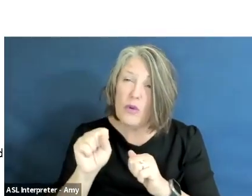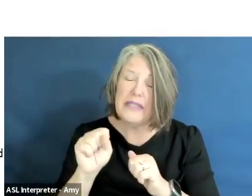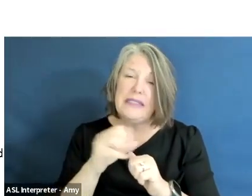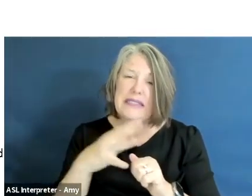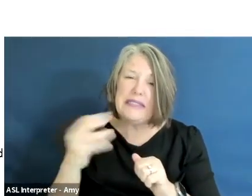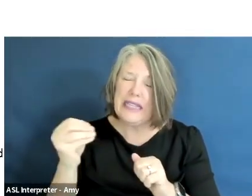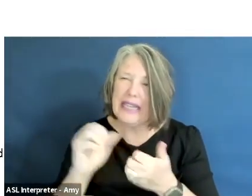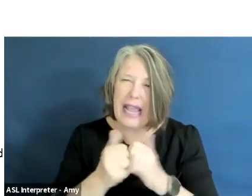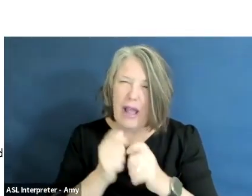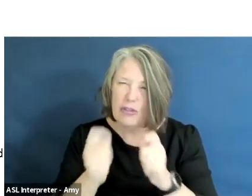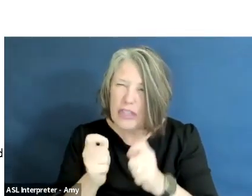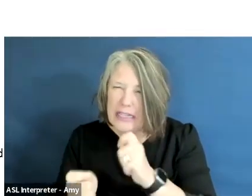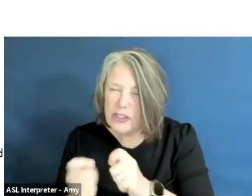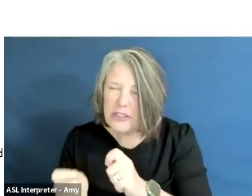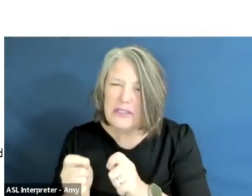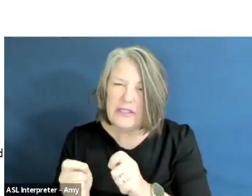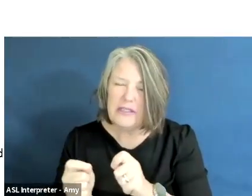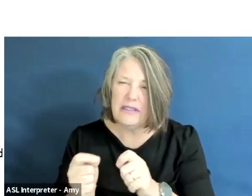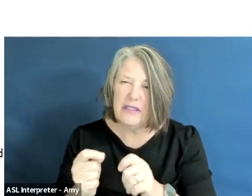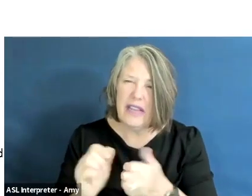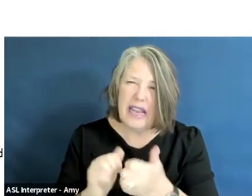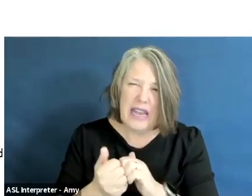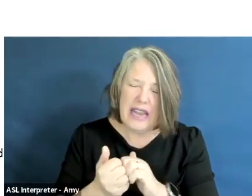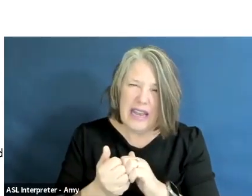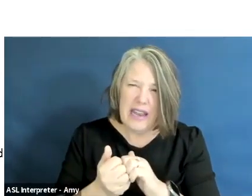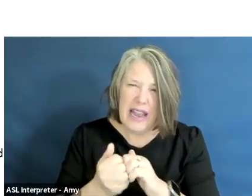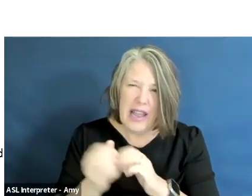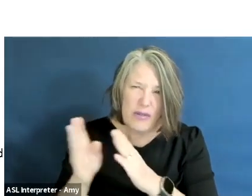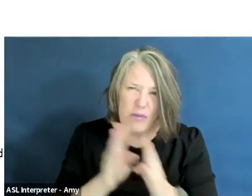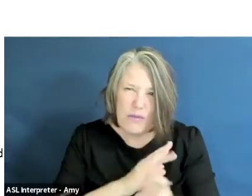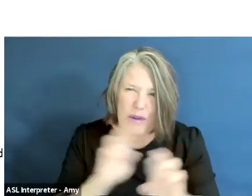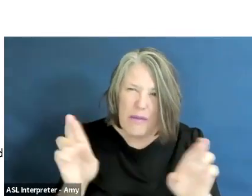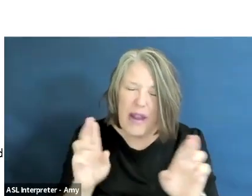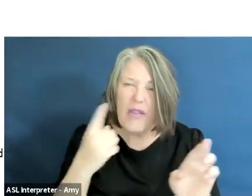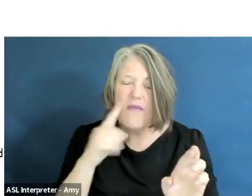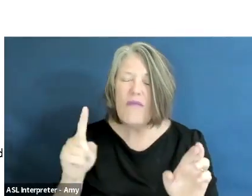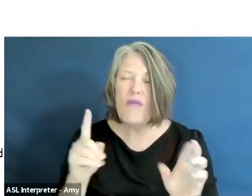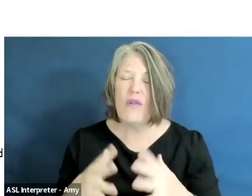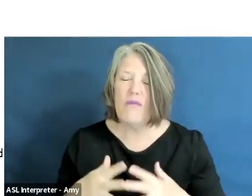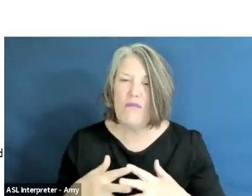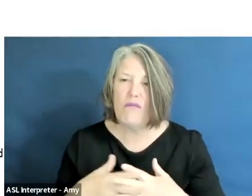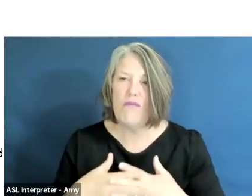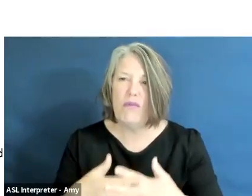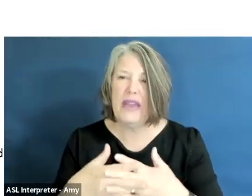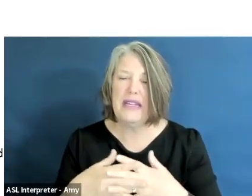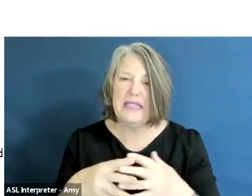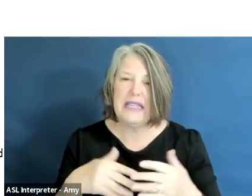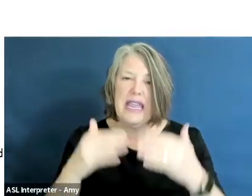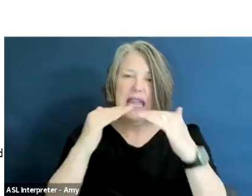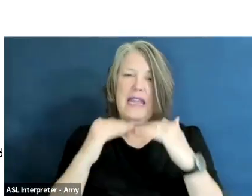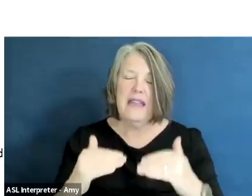those bowel surgeries to help prepare them for pregnancy and a healthy pregnancy. Next, neurological and